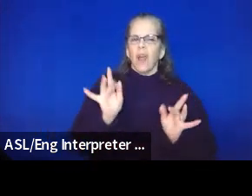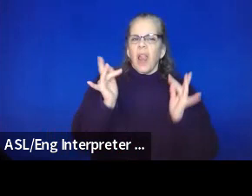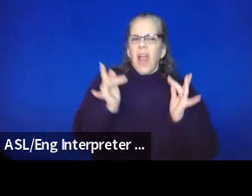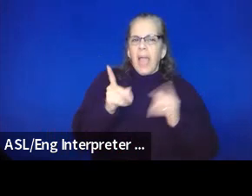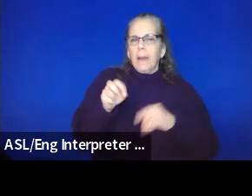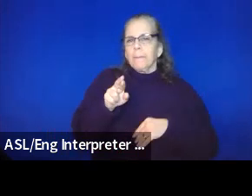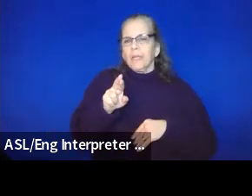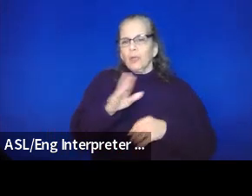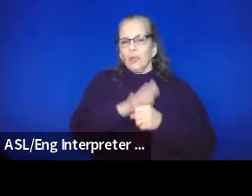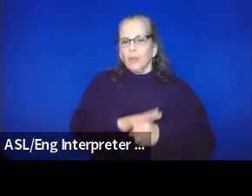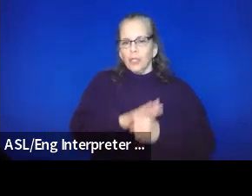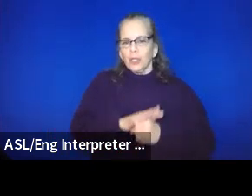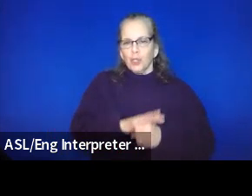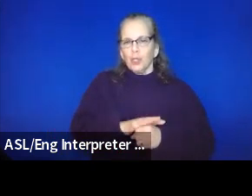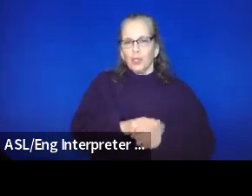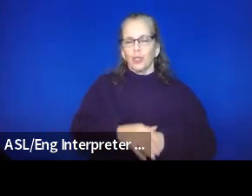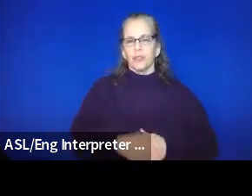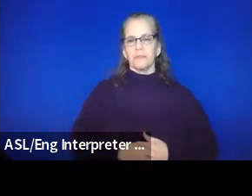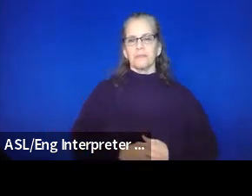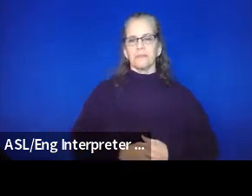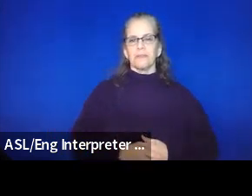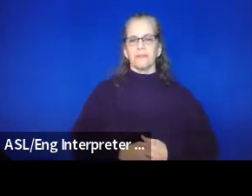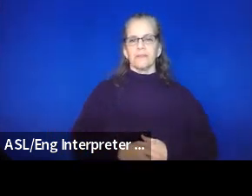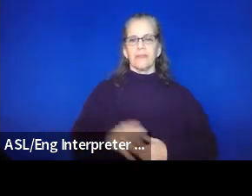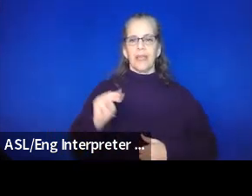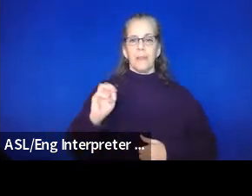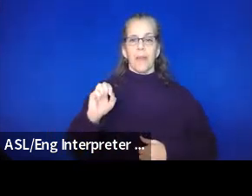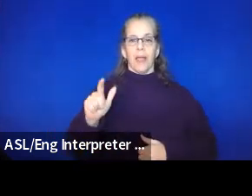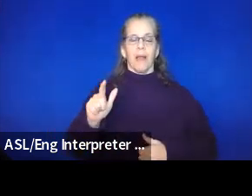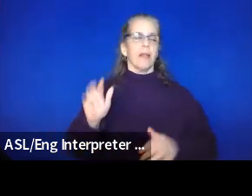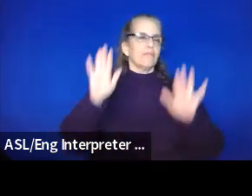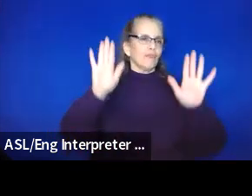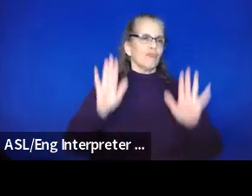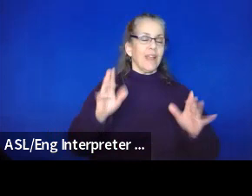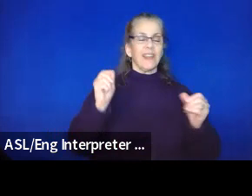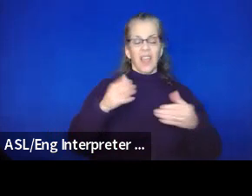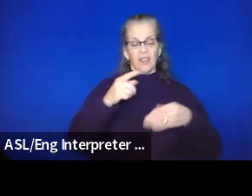Excellent. Well, I think we are now at the end of the hour. Thank you